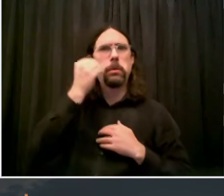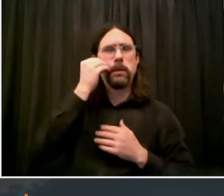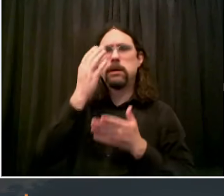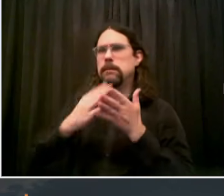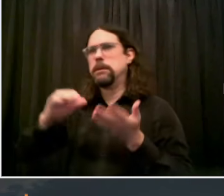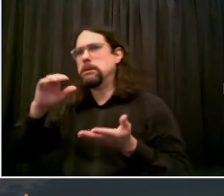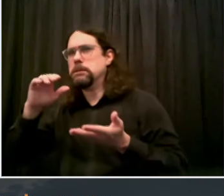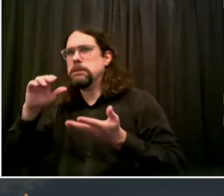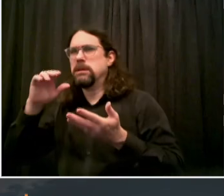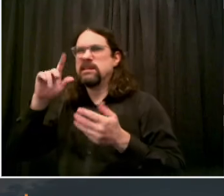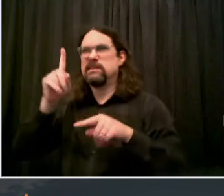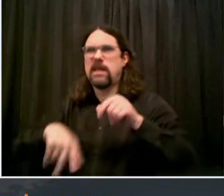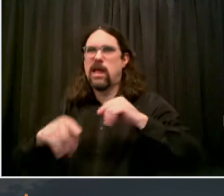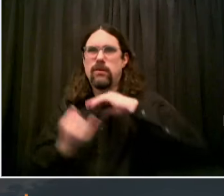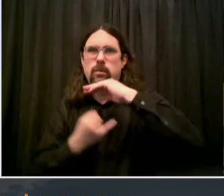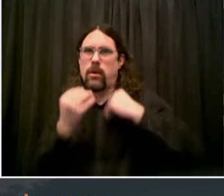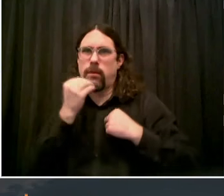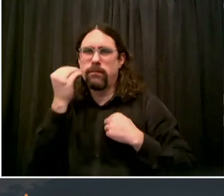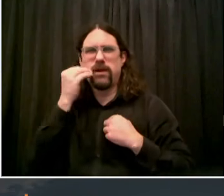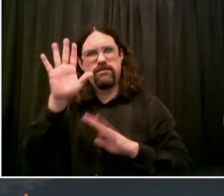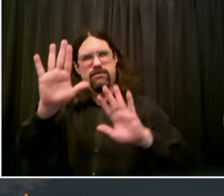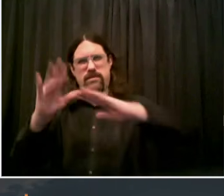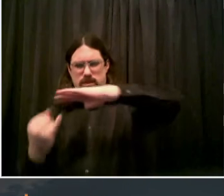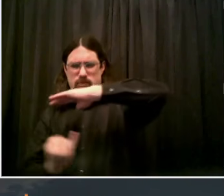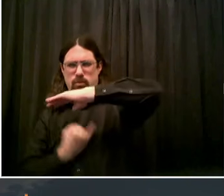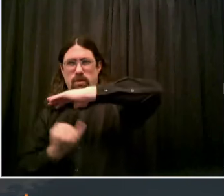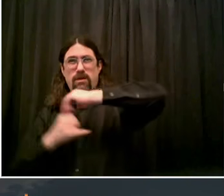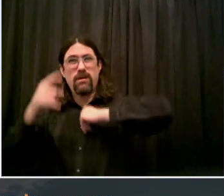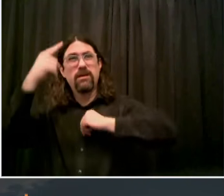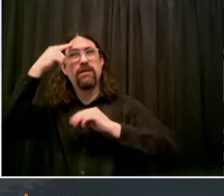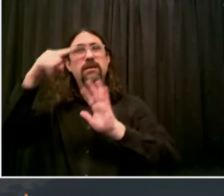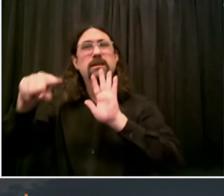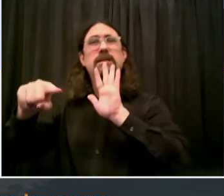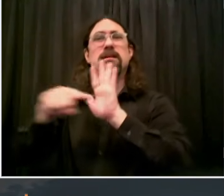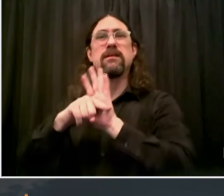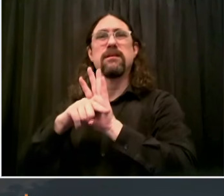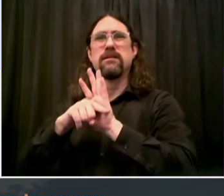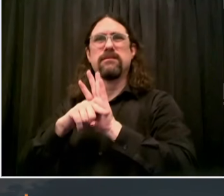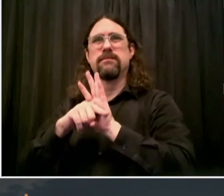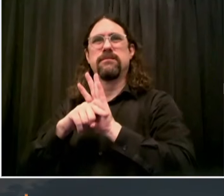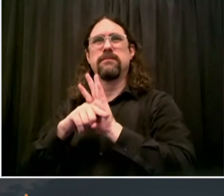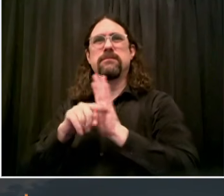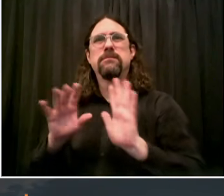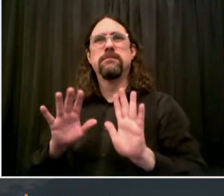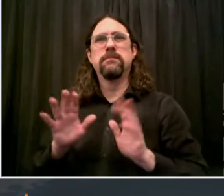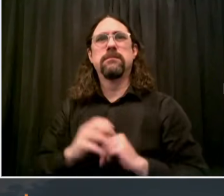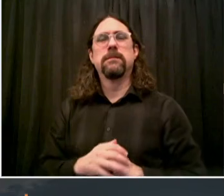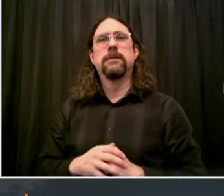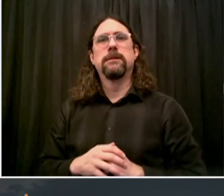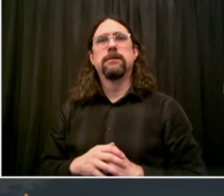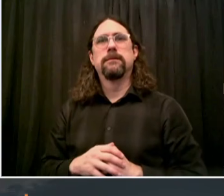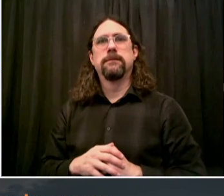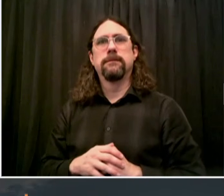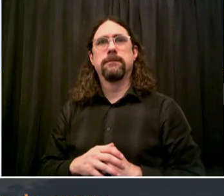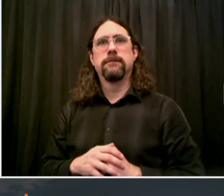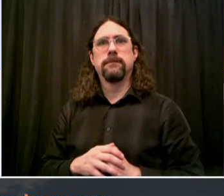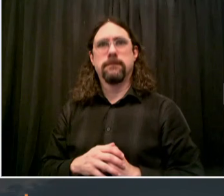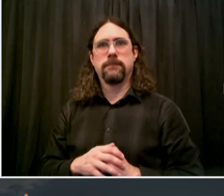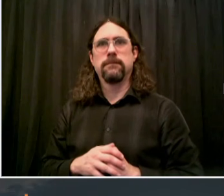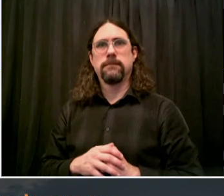LIGHT. THE GOAL IS IF SOMEONE NEEDS TO BE IN A PLACE OTHER THAN THEIR HOME, THEIR HOME IS TOO CROWDED, THEY CAN'T BE SUPPORTED